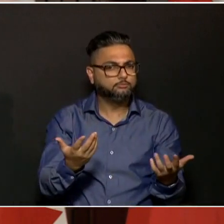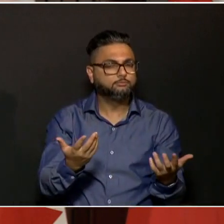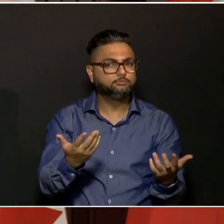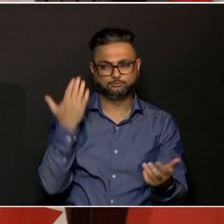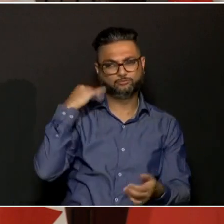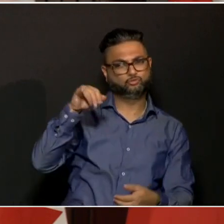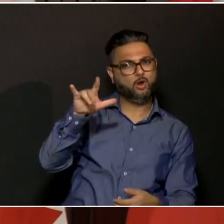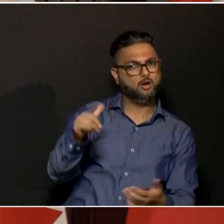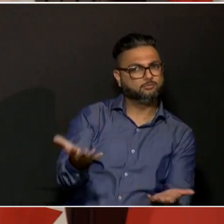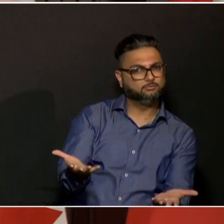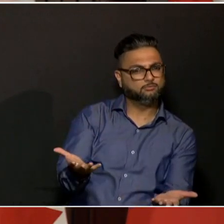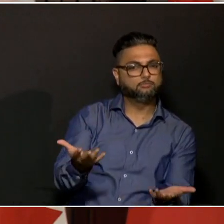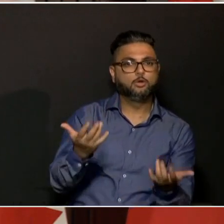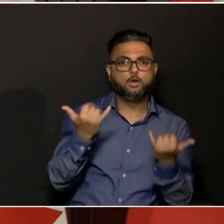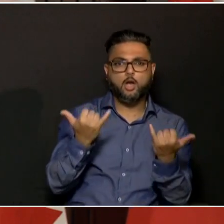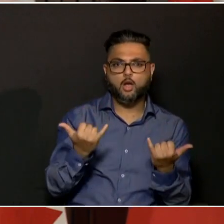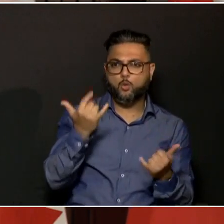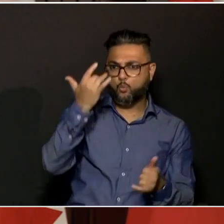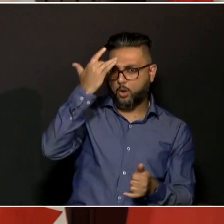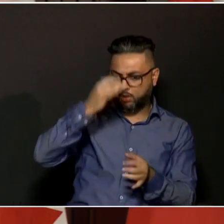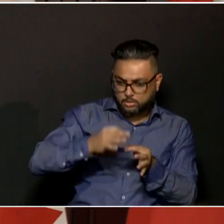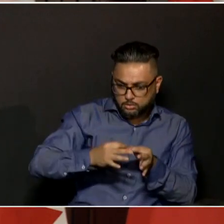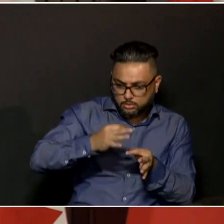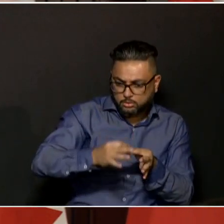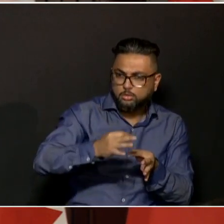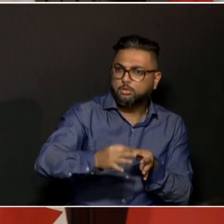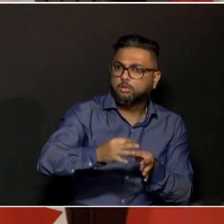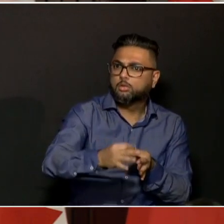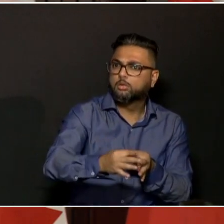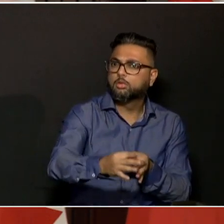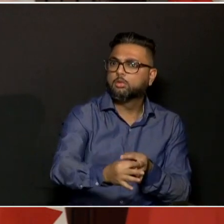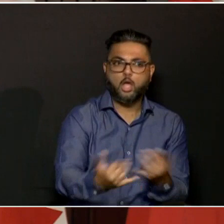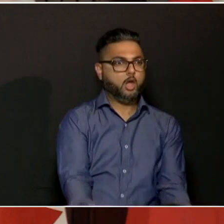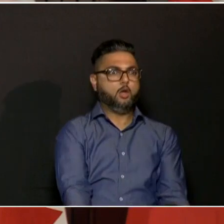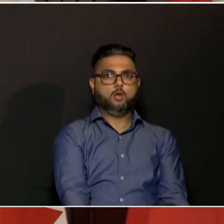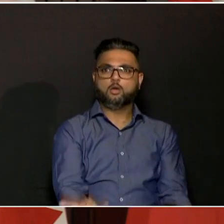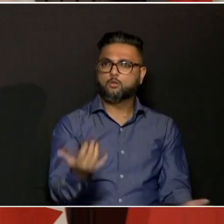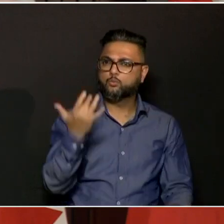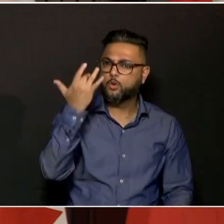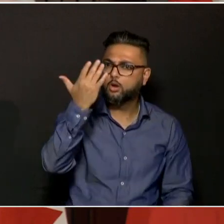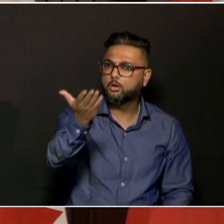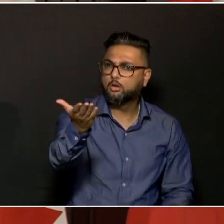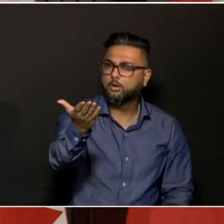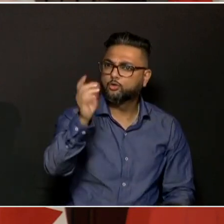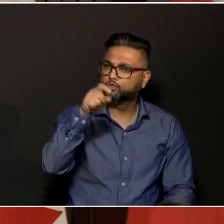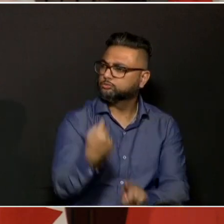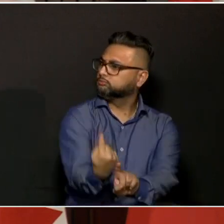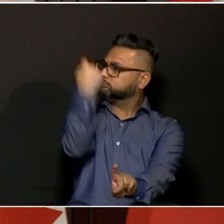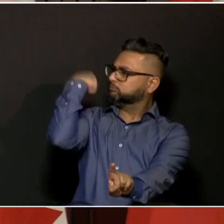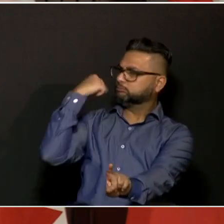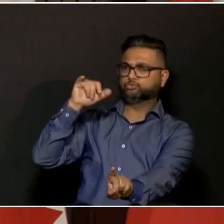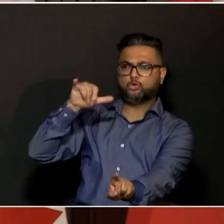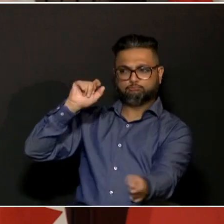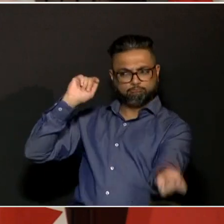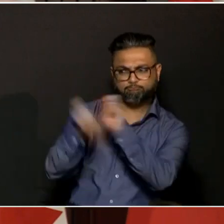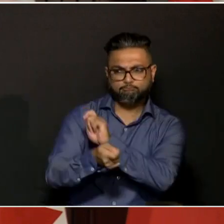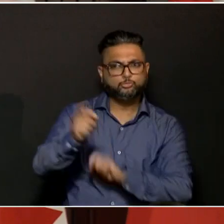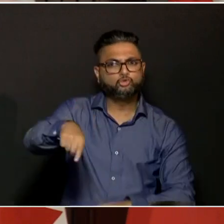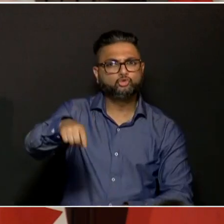Can you elaborate why it wasn't done then? Would it have been wiser to do it then